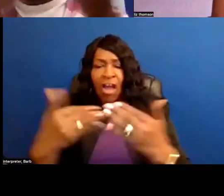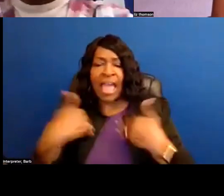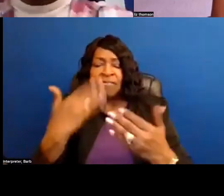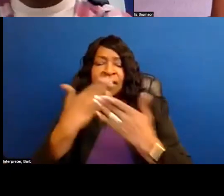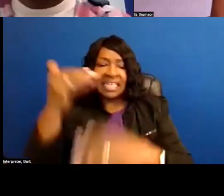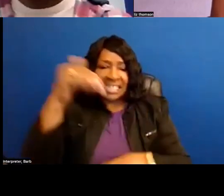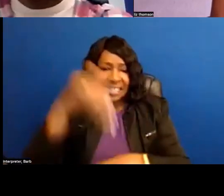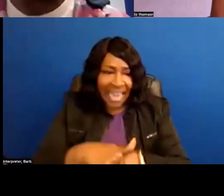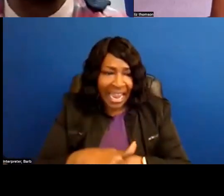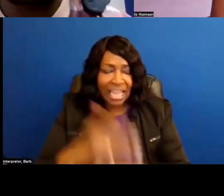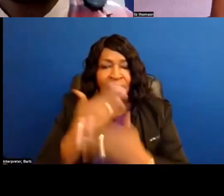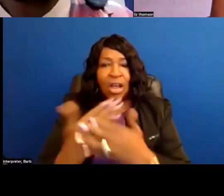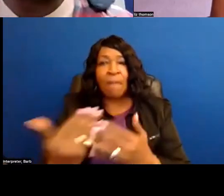whichever time zone you may be in.